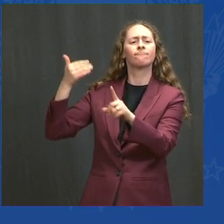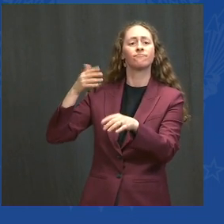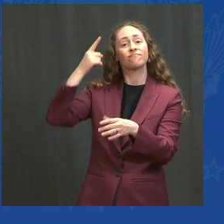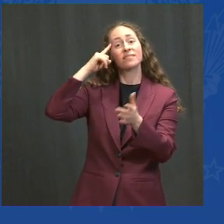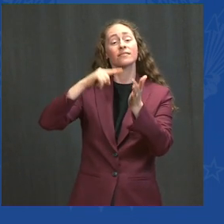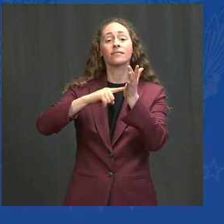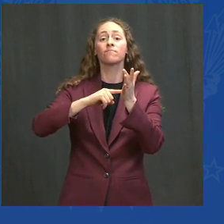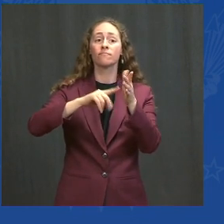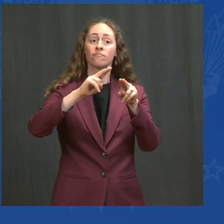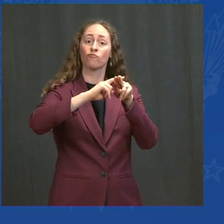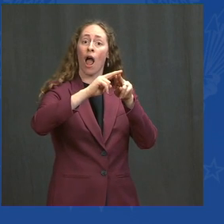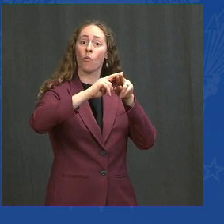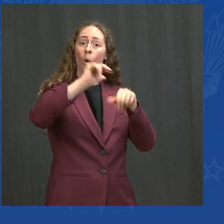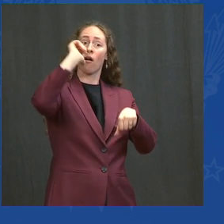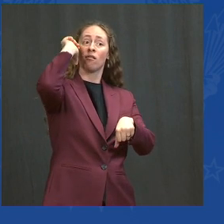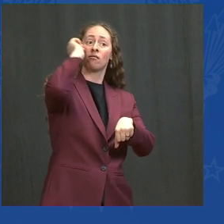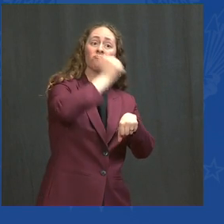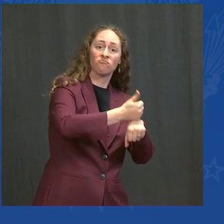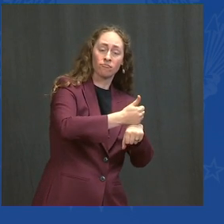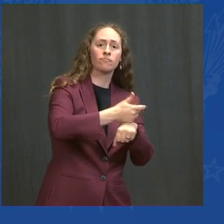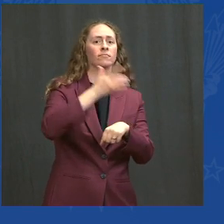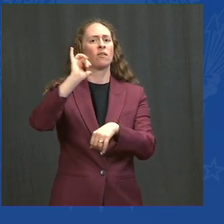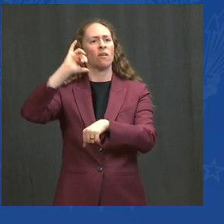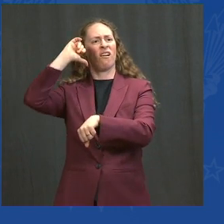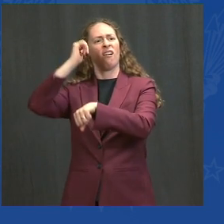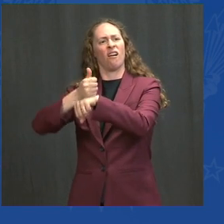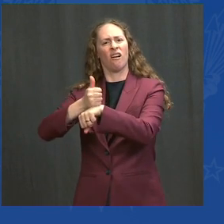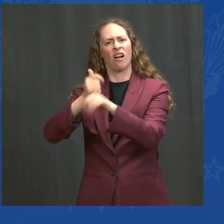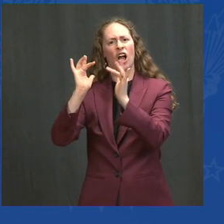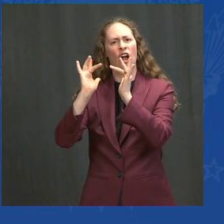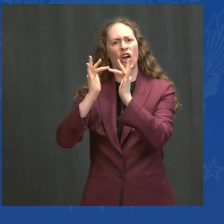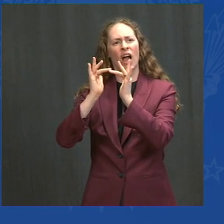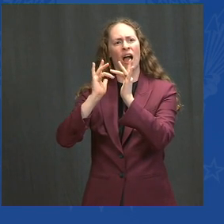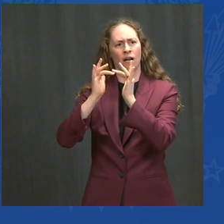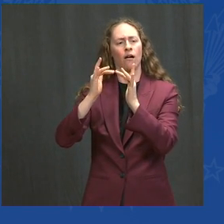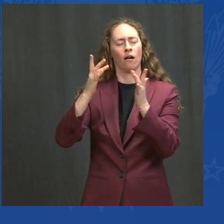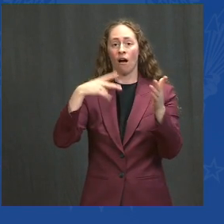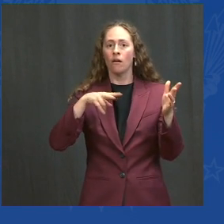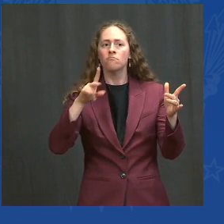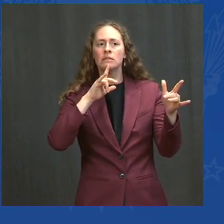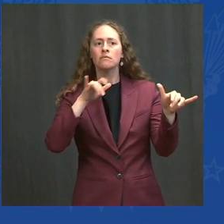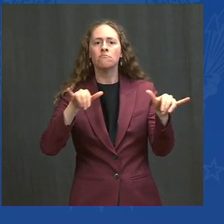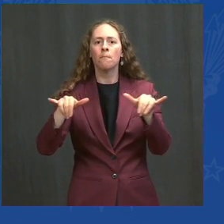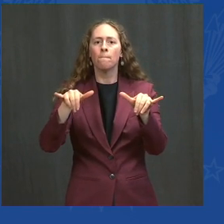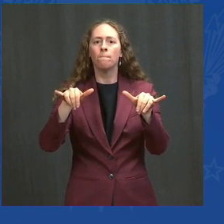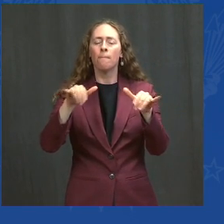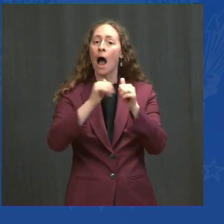about coming together. Because America -- America has always been propelled into the future